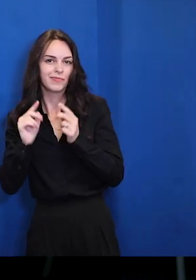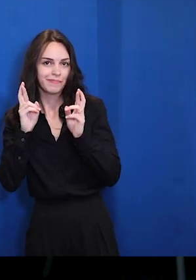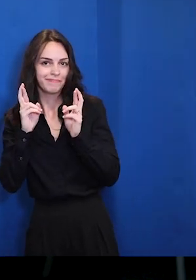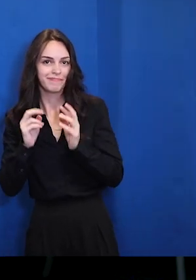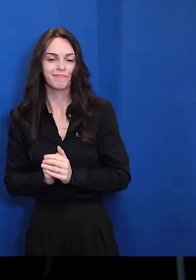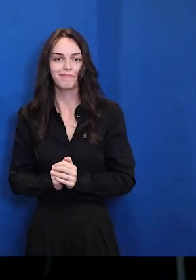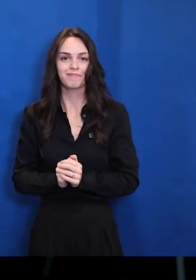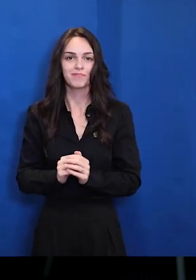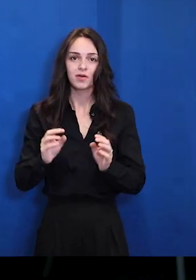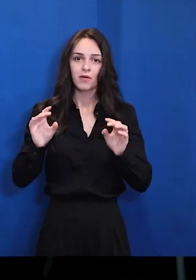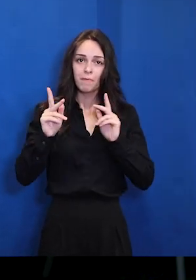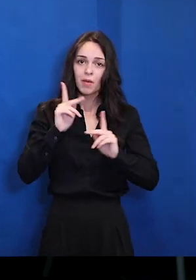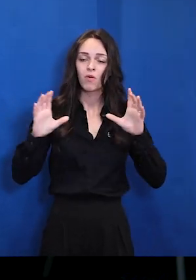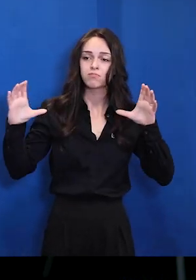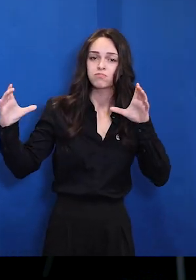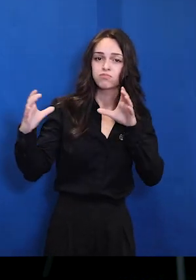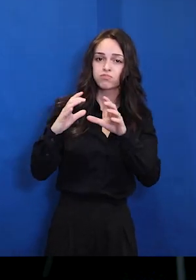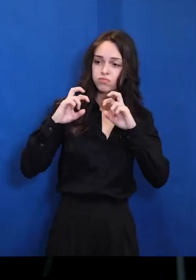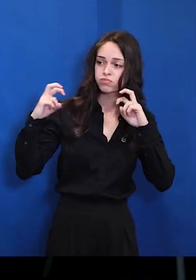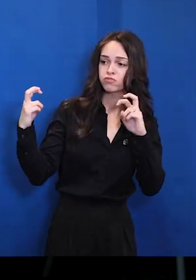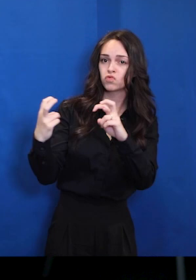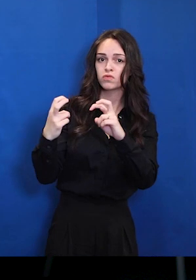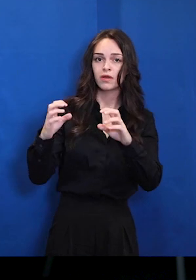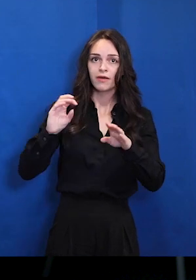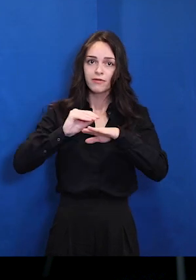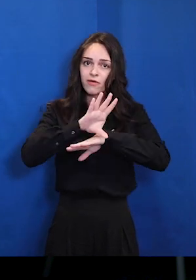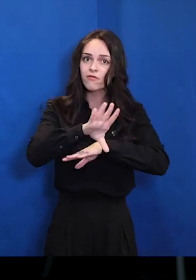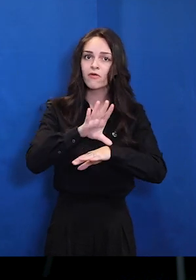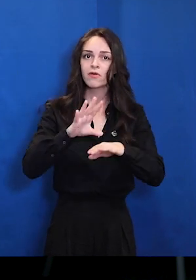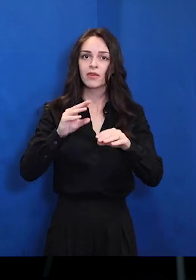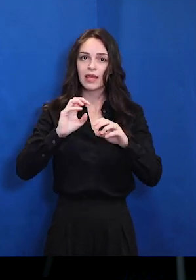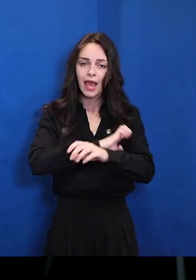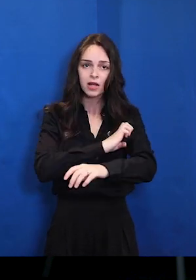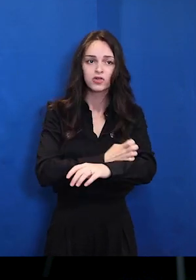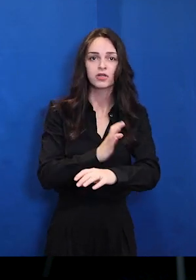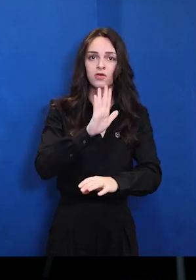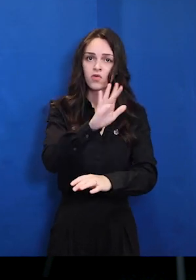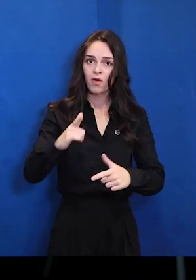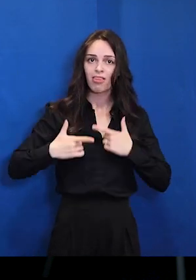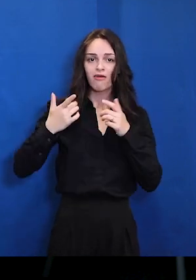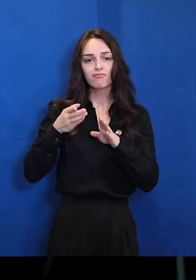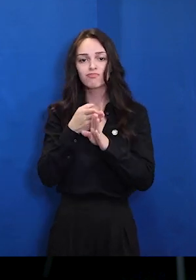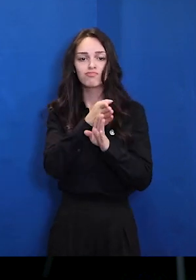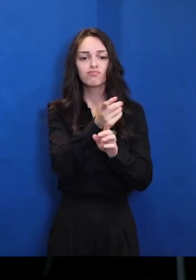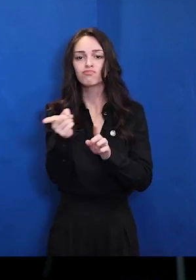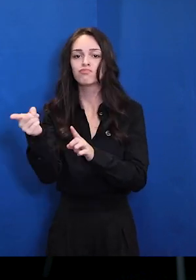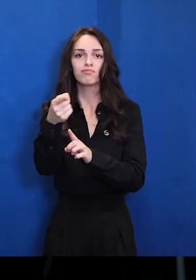you surround yourself with because the energy they bring to your life on a daily basis is what will propel you to stay the course